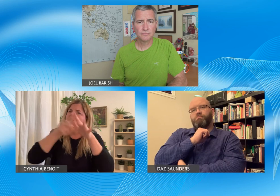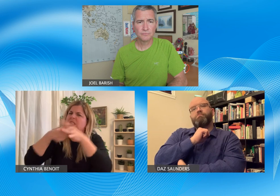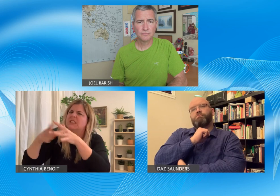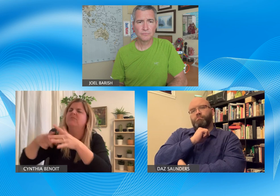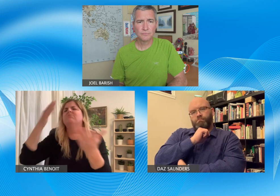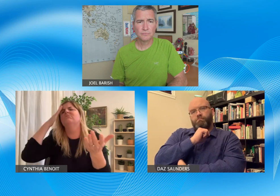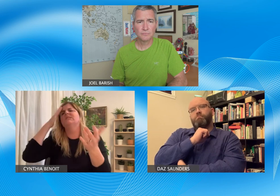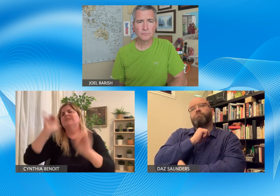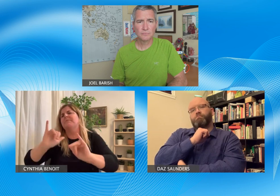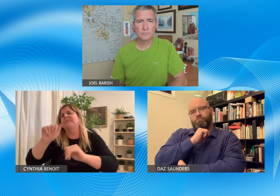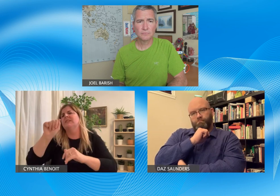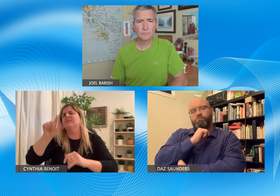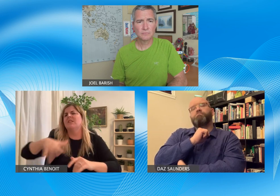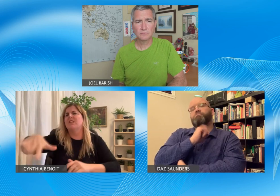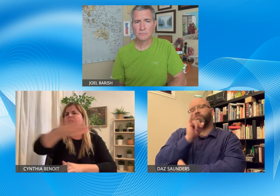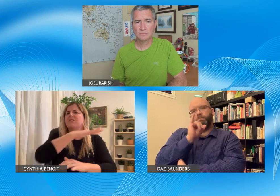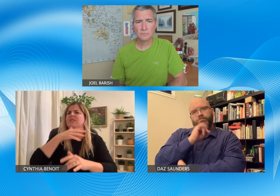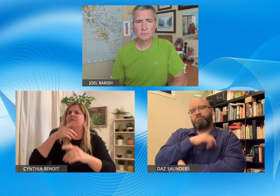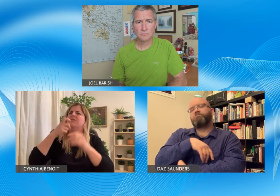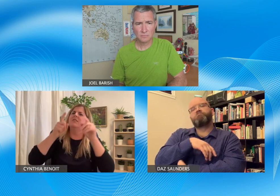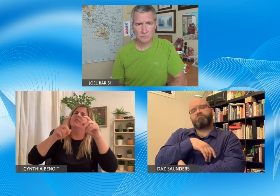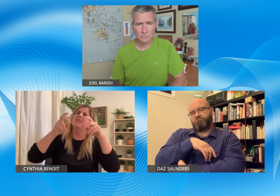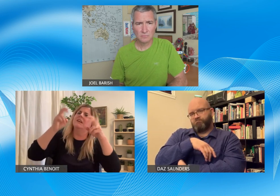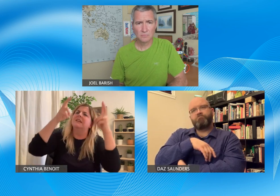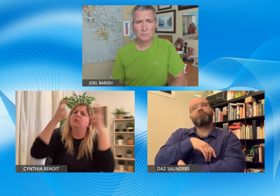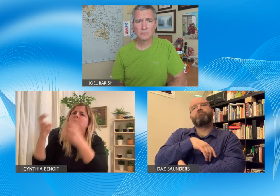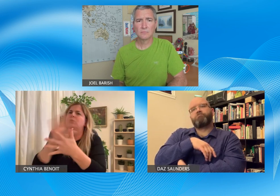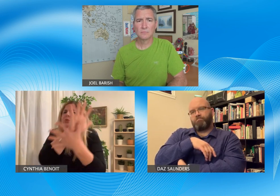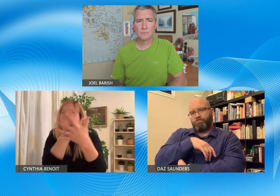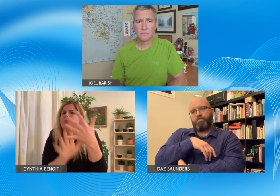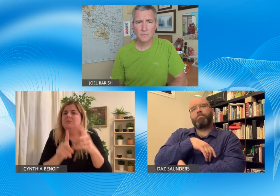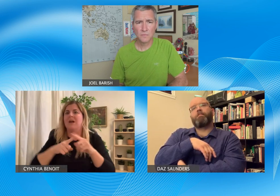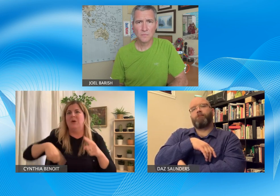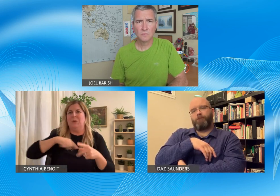You are aware there are some issues within the ASL community, right?